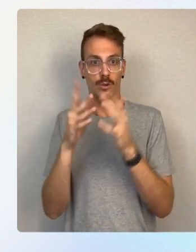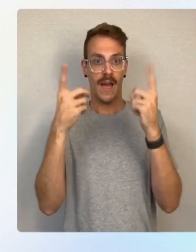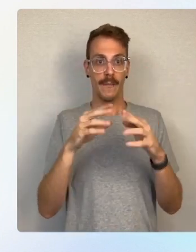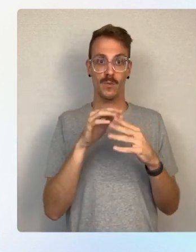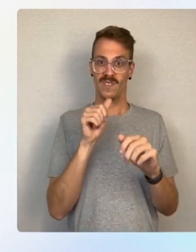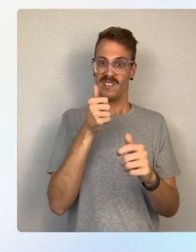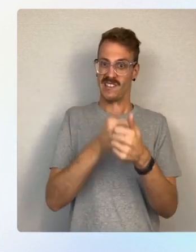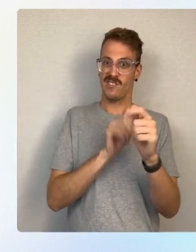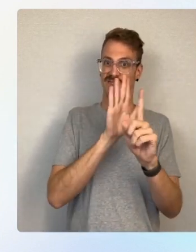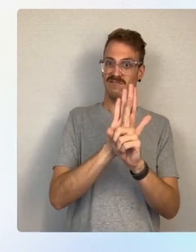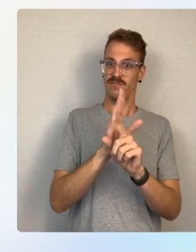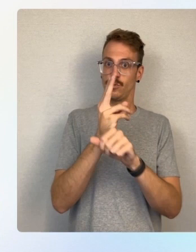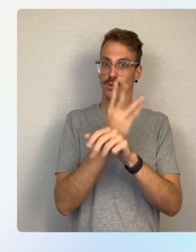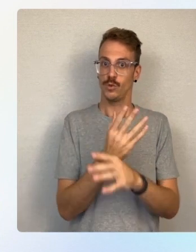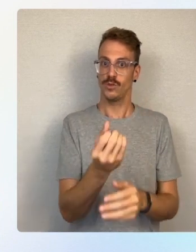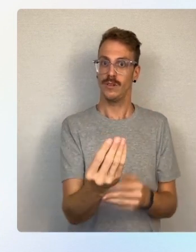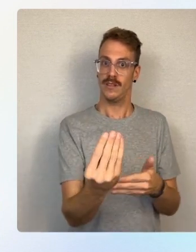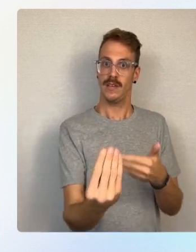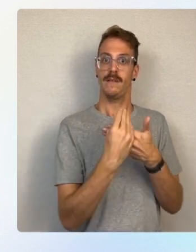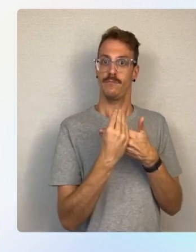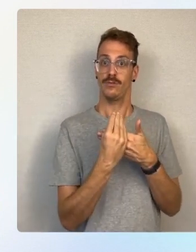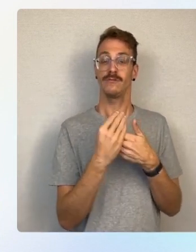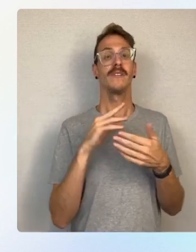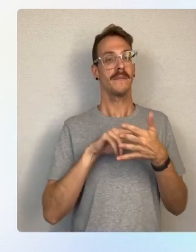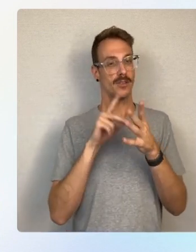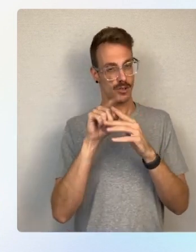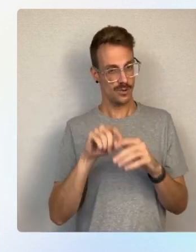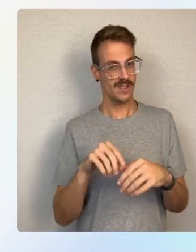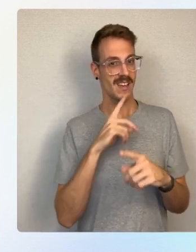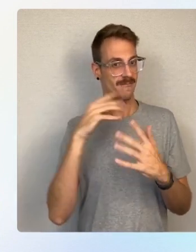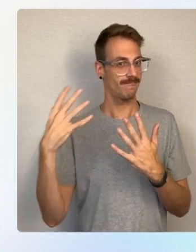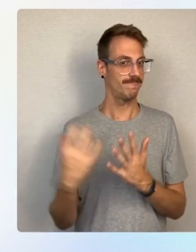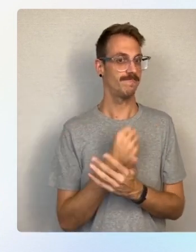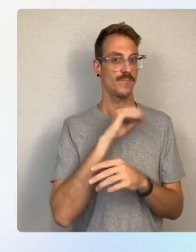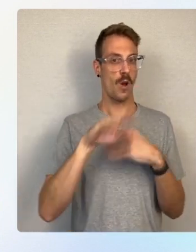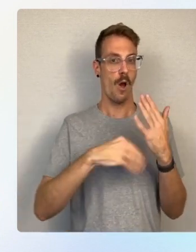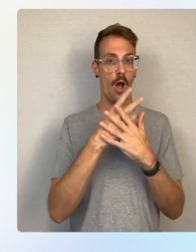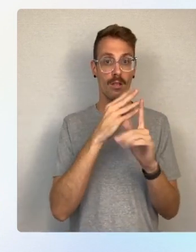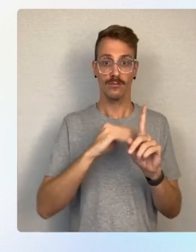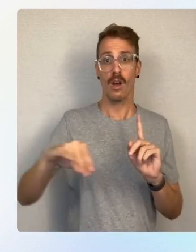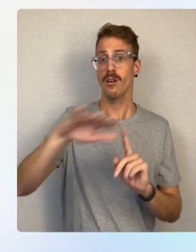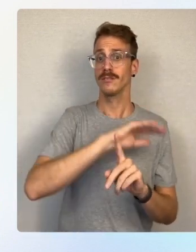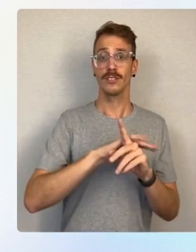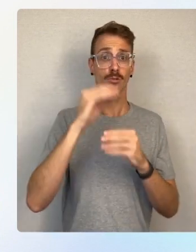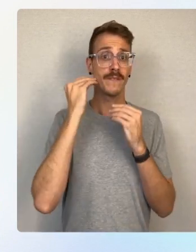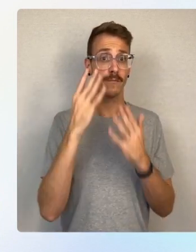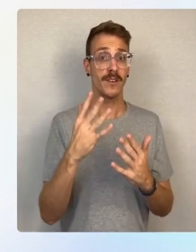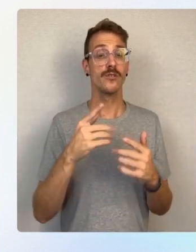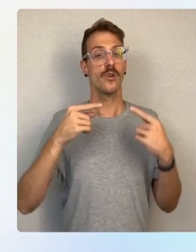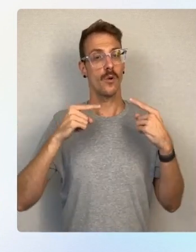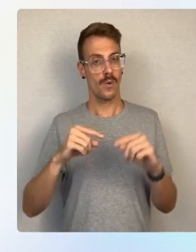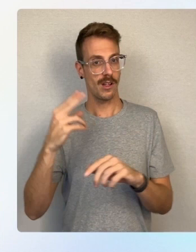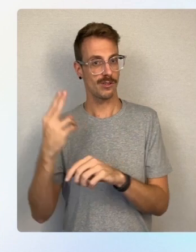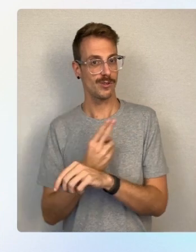to respond to each user input. This allows you to take advantage of all relevant contextual information